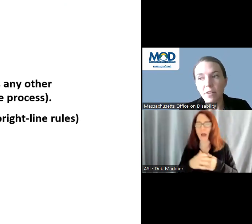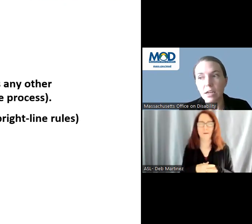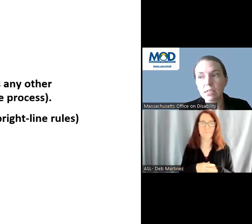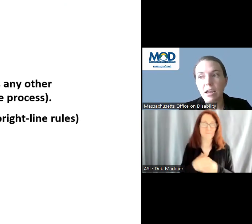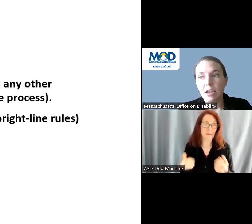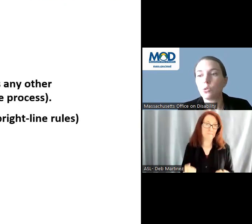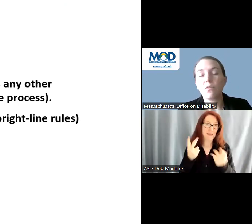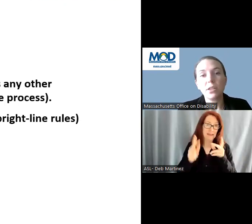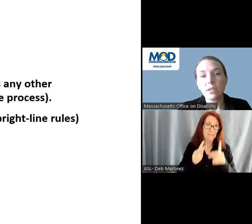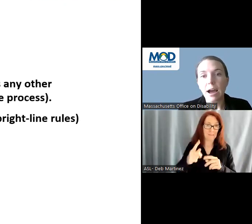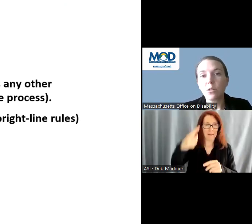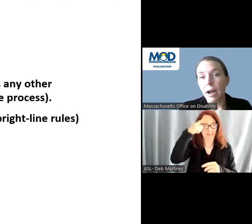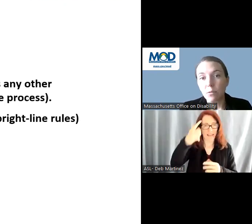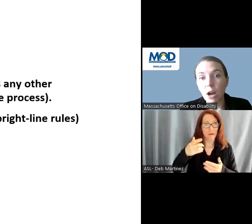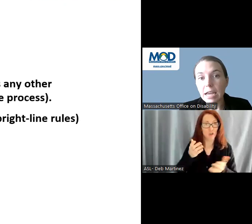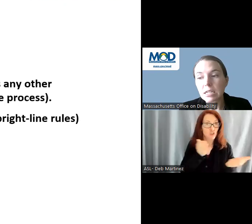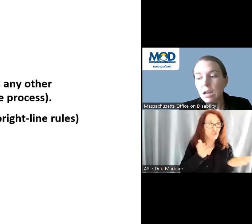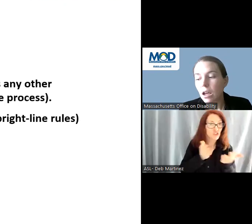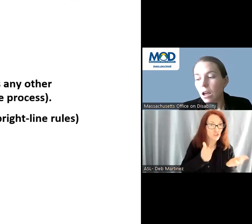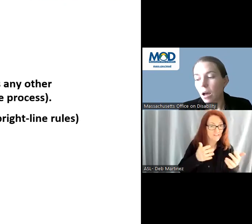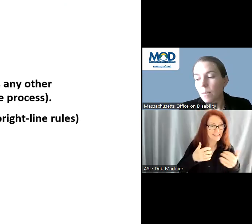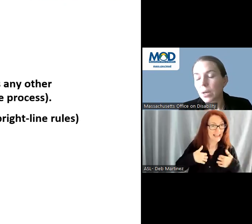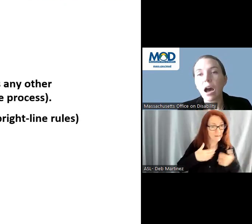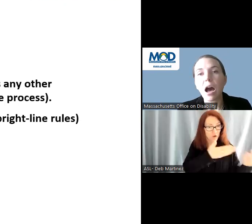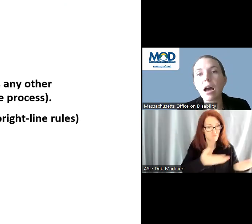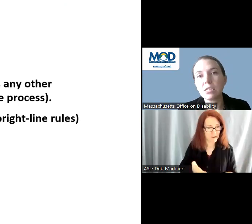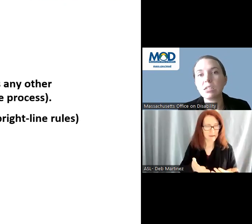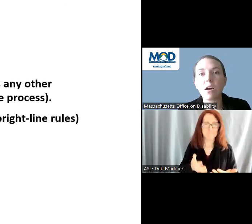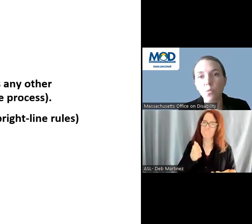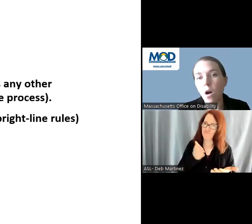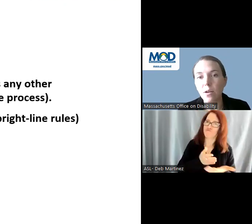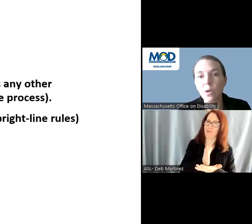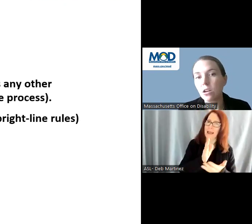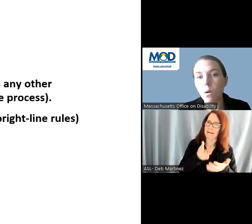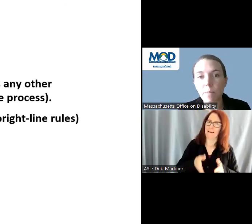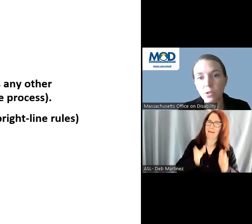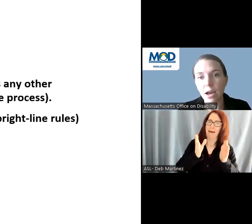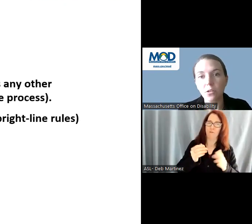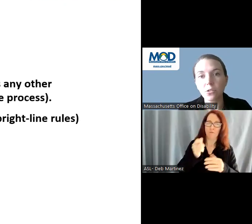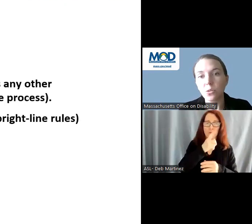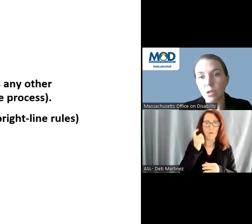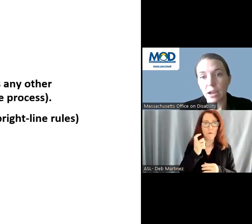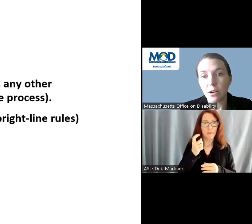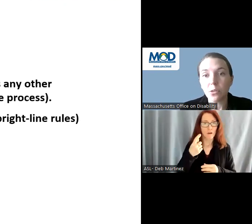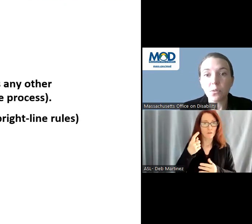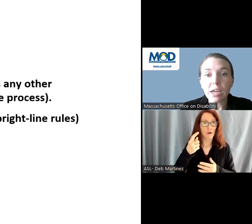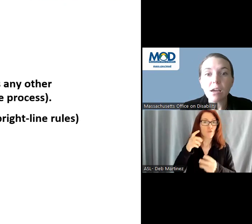the office is sort of allowed by right because of what we know about Title II and Title III